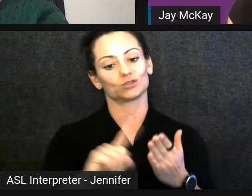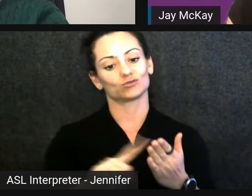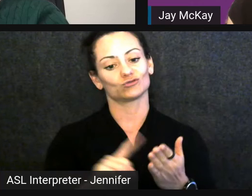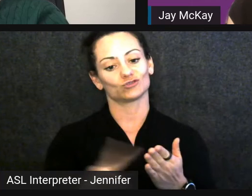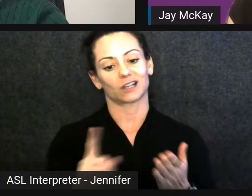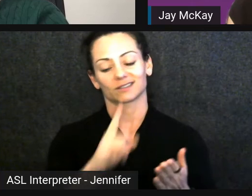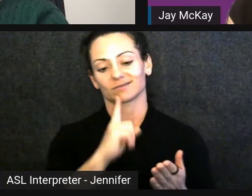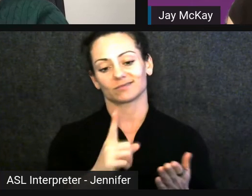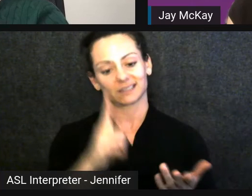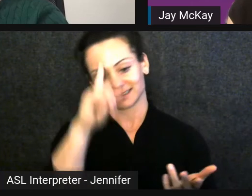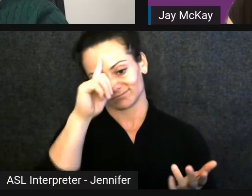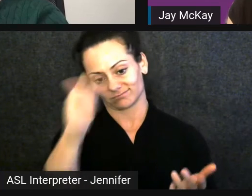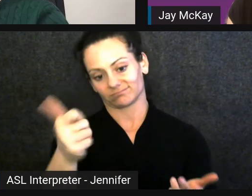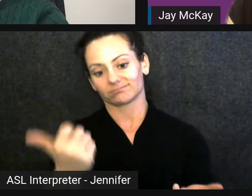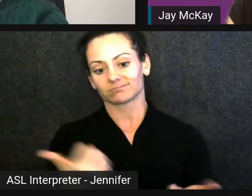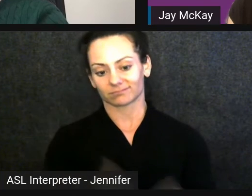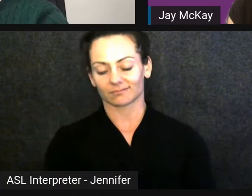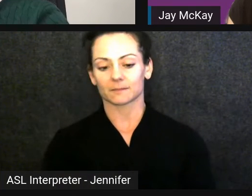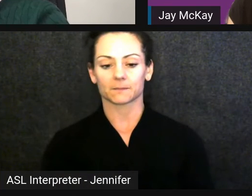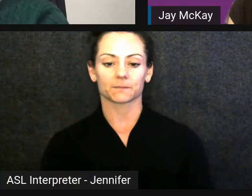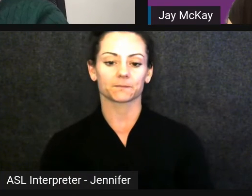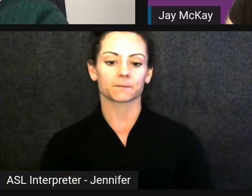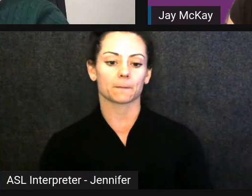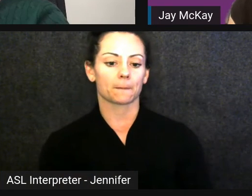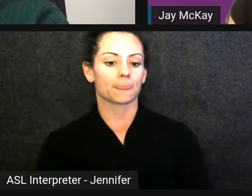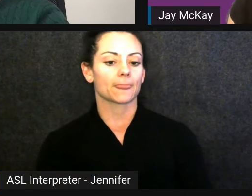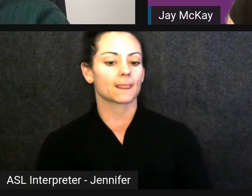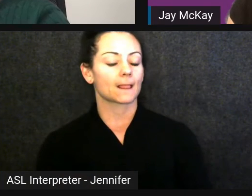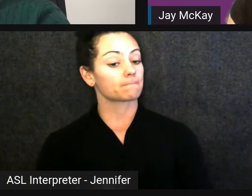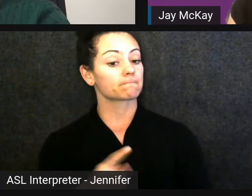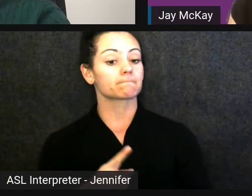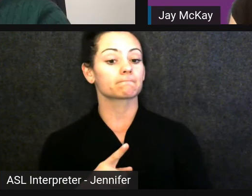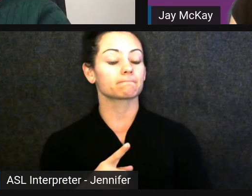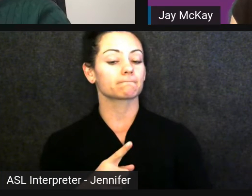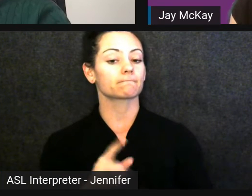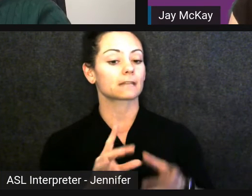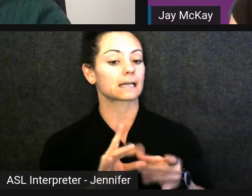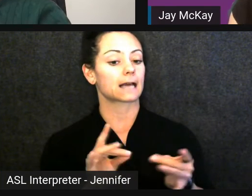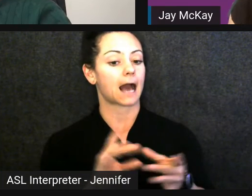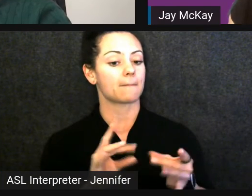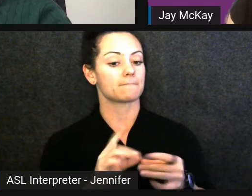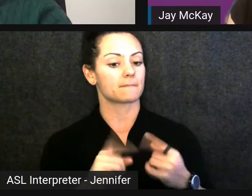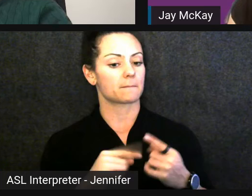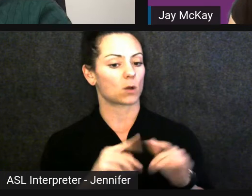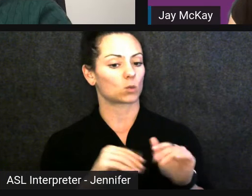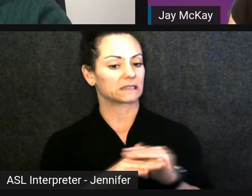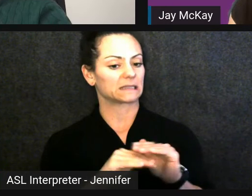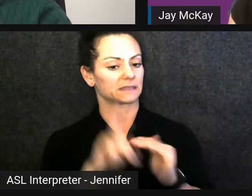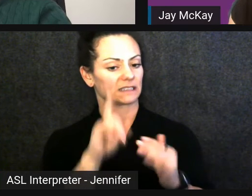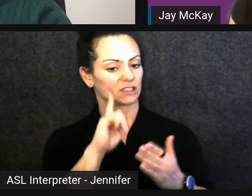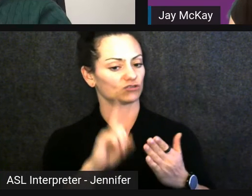Then there was a comment referring to the accessibility checkers that you mentioned.